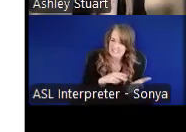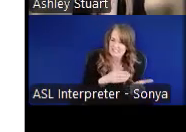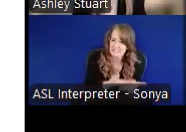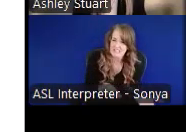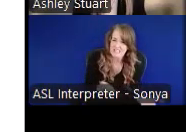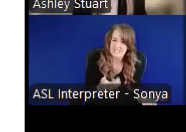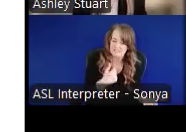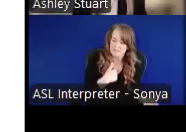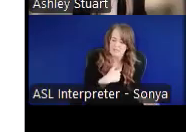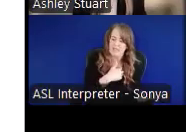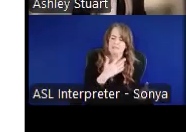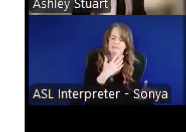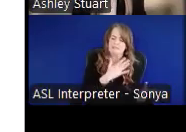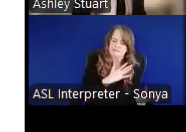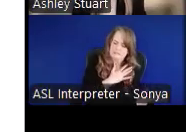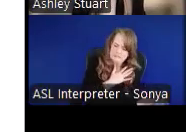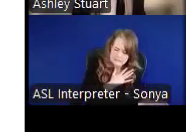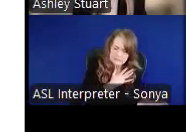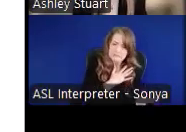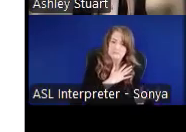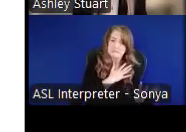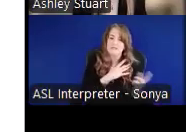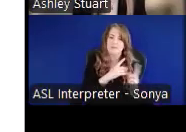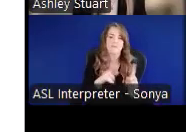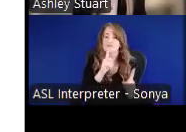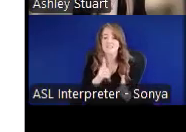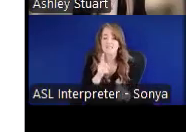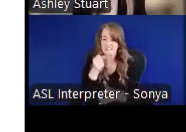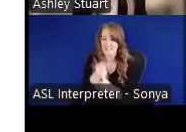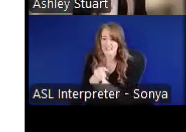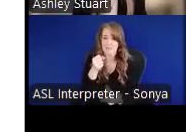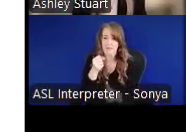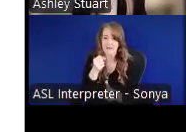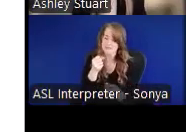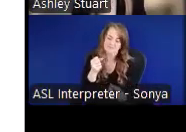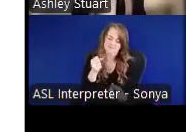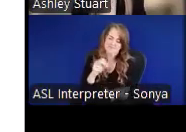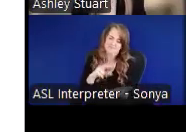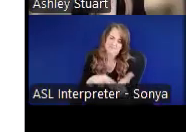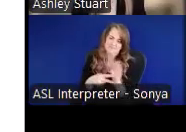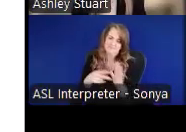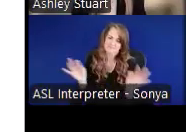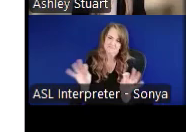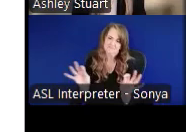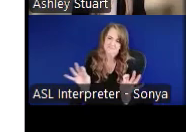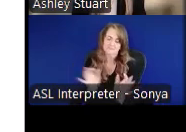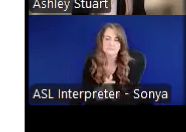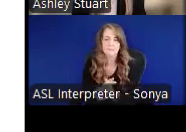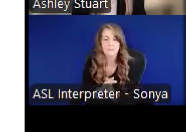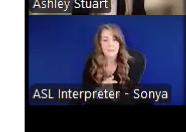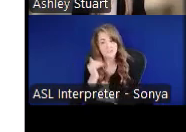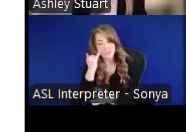heavily when really their impact is pretty minimal. So as a caregiver, it's okay, and I would encourage you to give